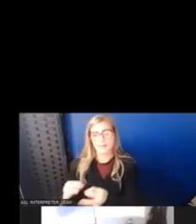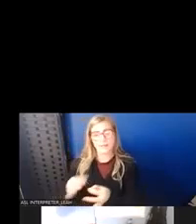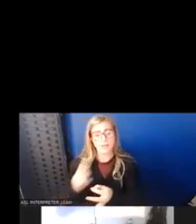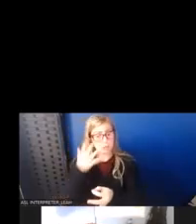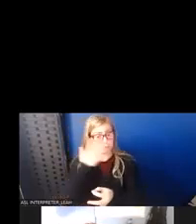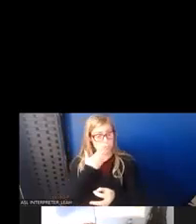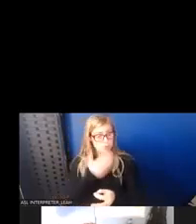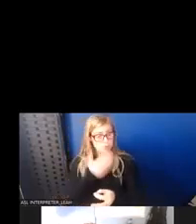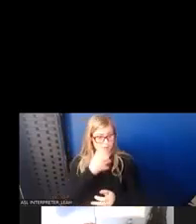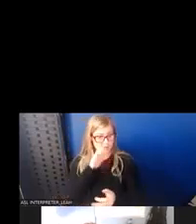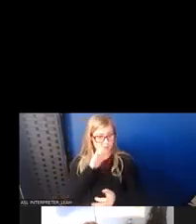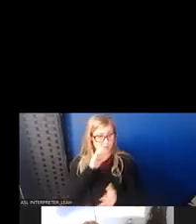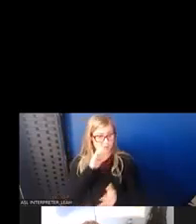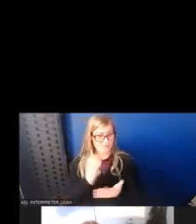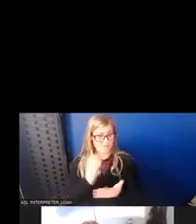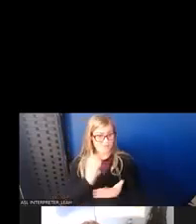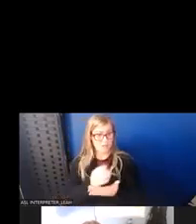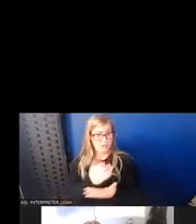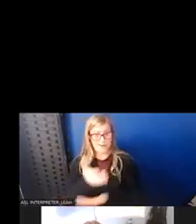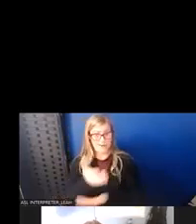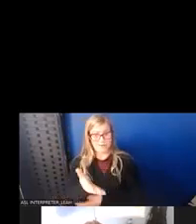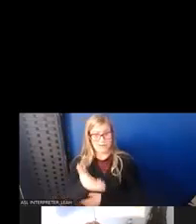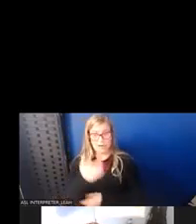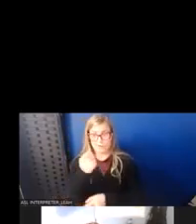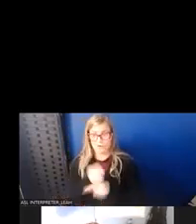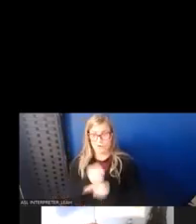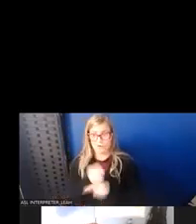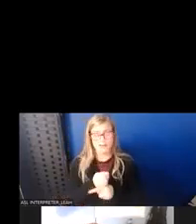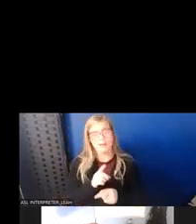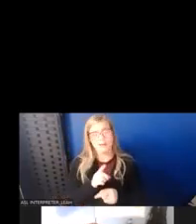But the reality is, it's not always that easy.